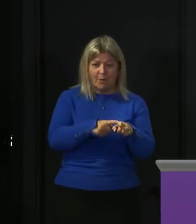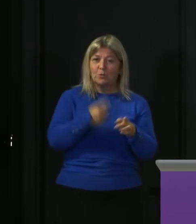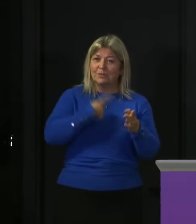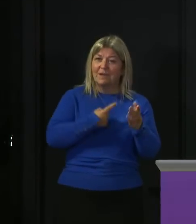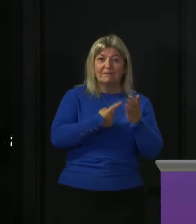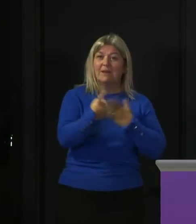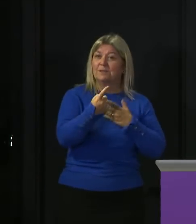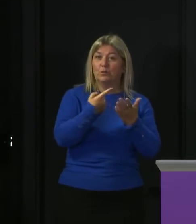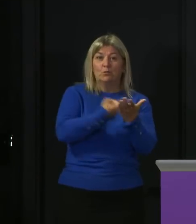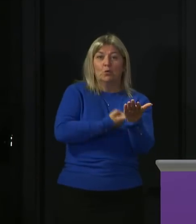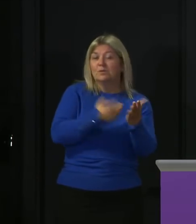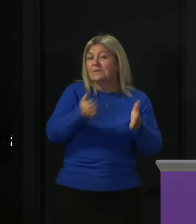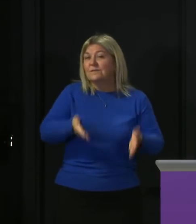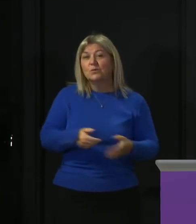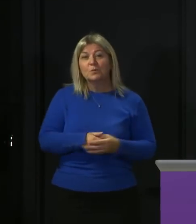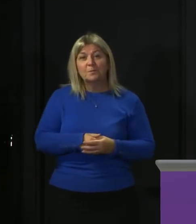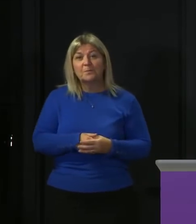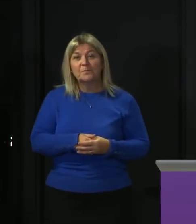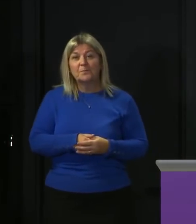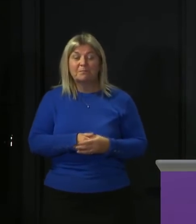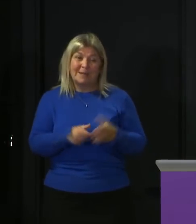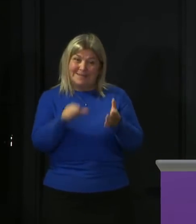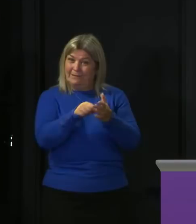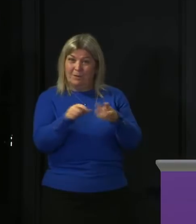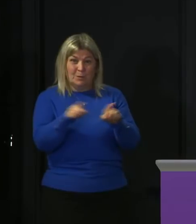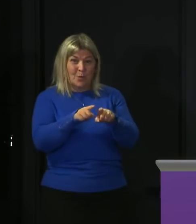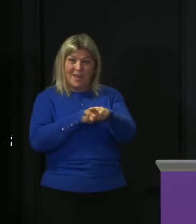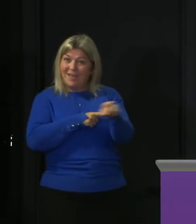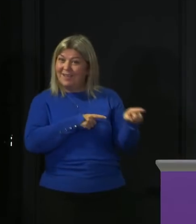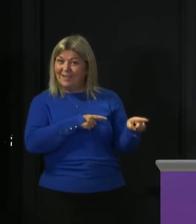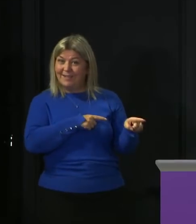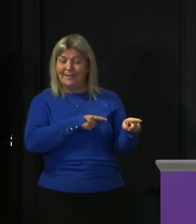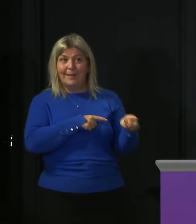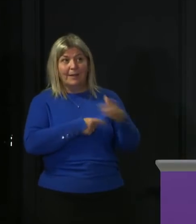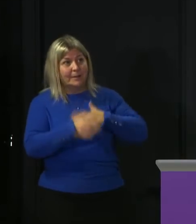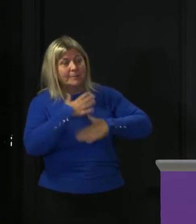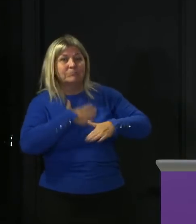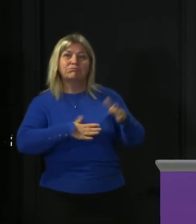people will be having to do it are difficult, too, because of the nature of their accommodation,